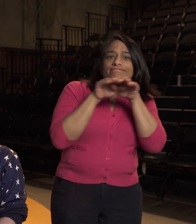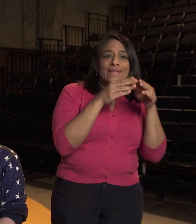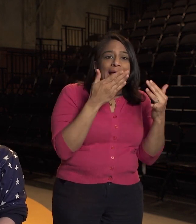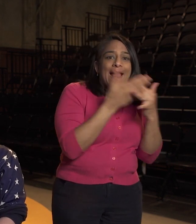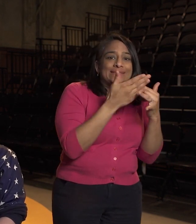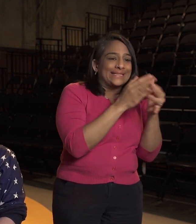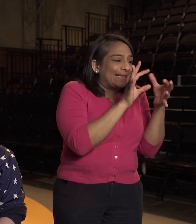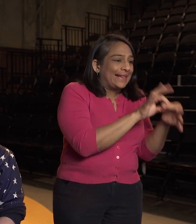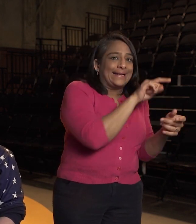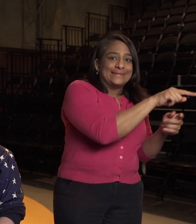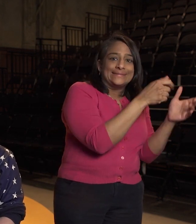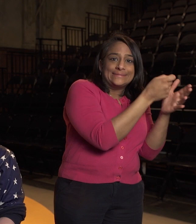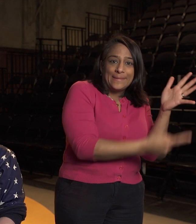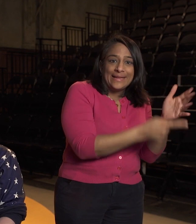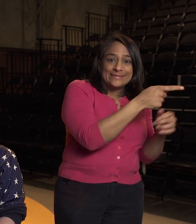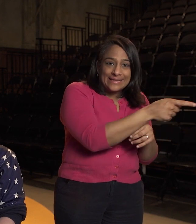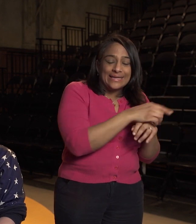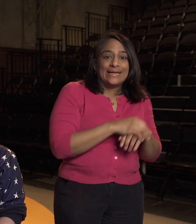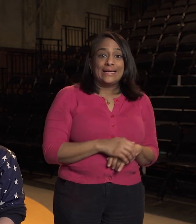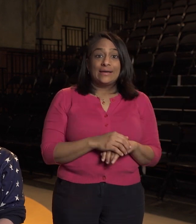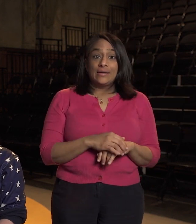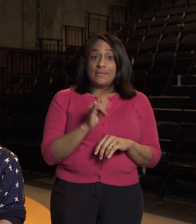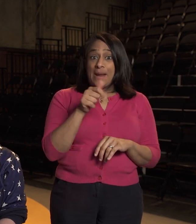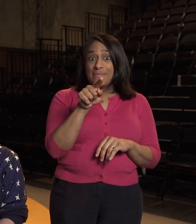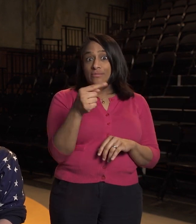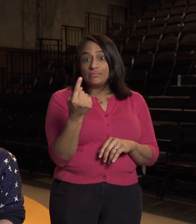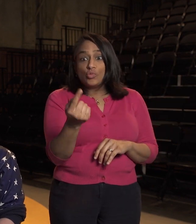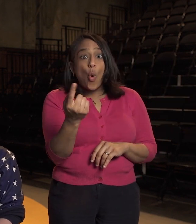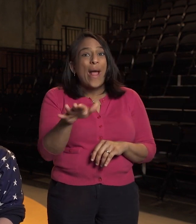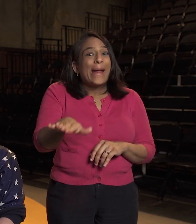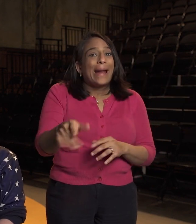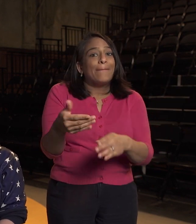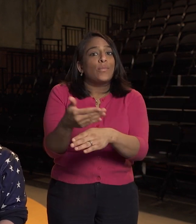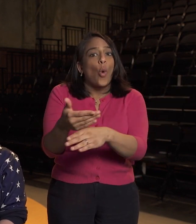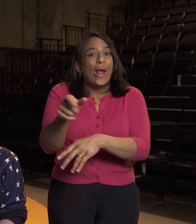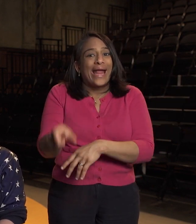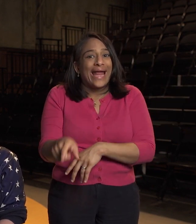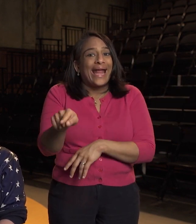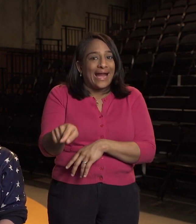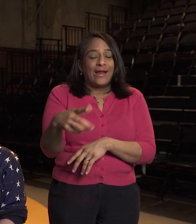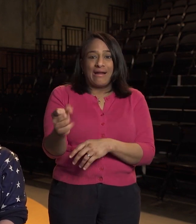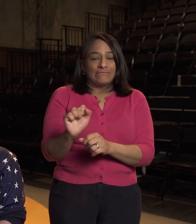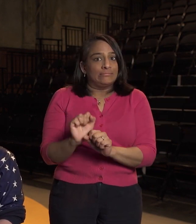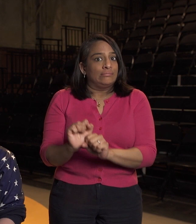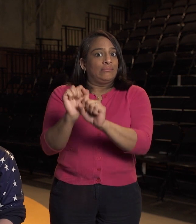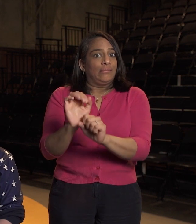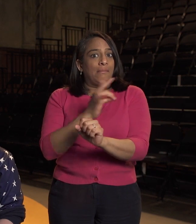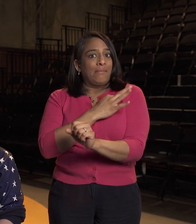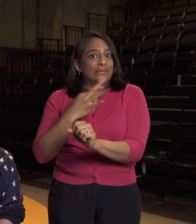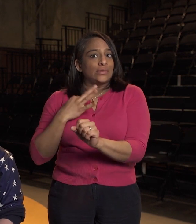around certain disabilities. biscuit, biscuit This doesn’t necessarily guarantee